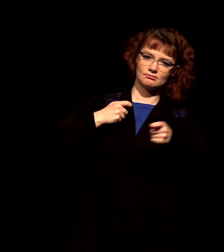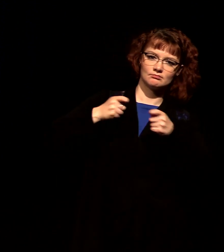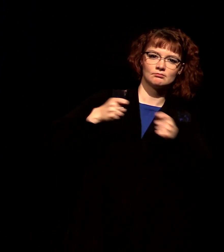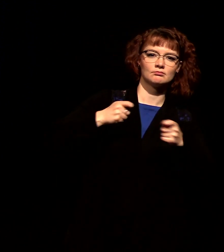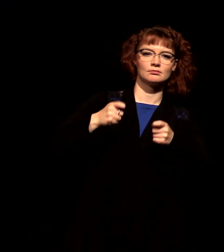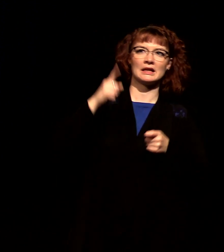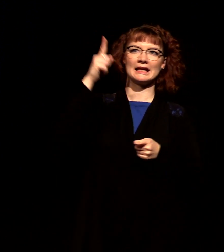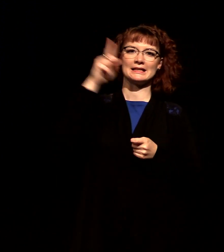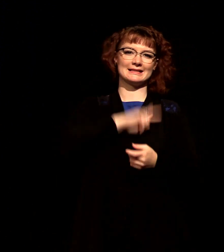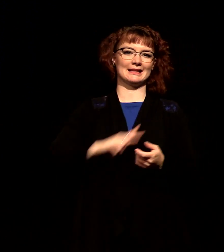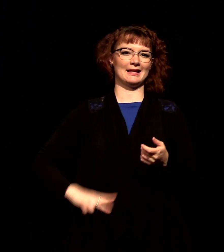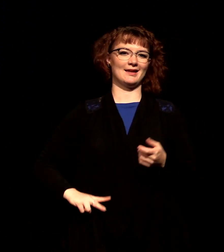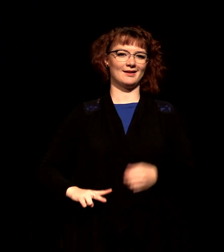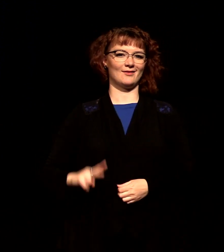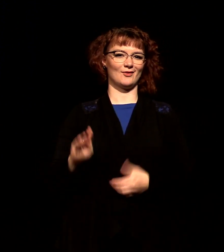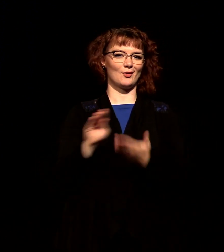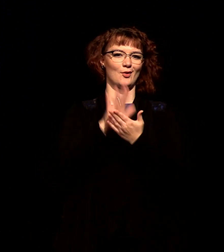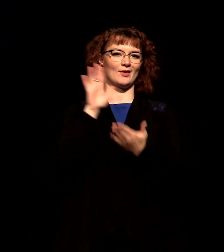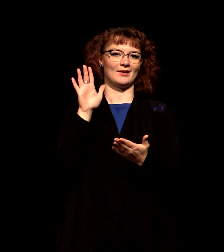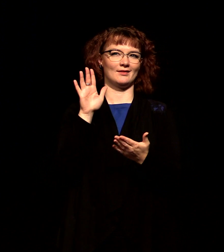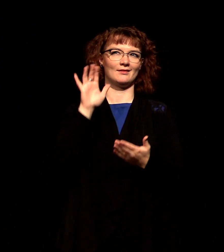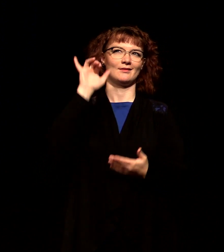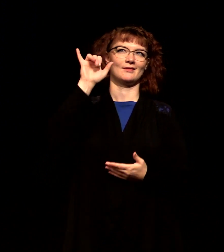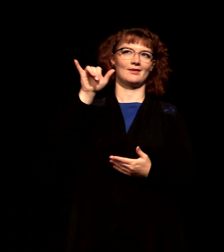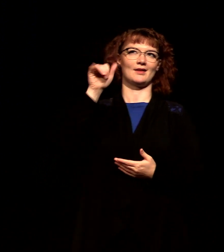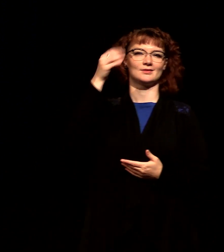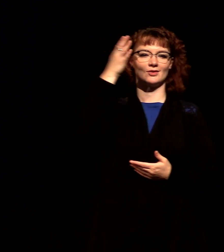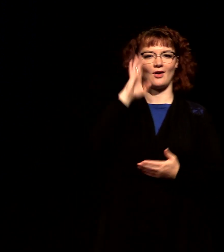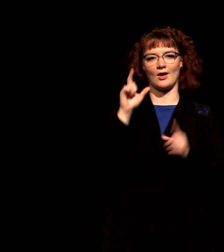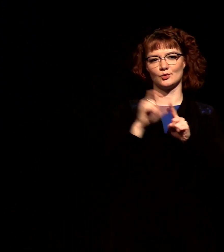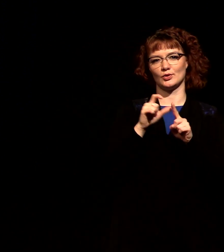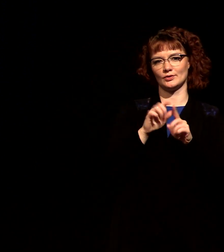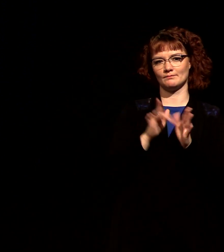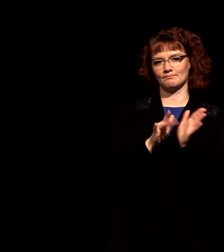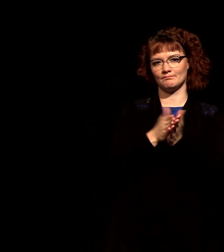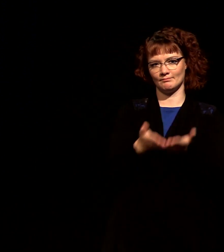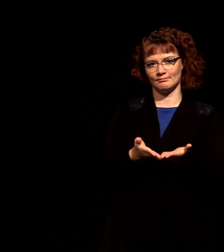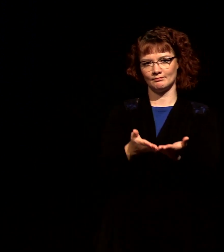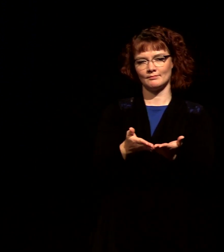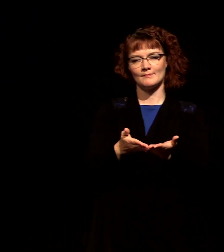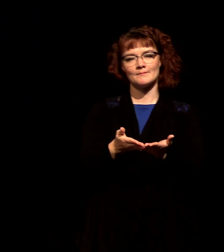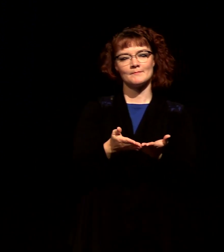of glory. This is the word of the Lord. As the Israelites